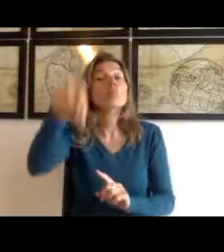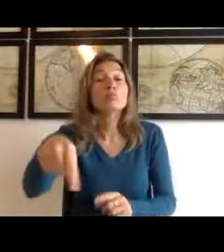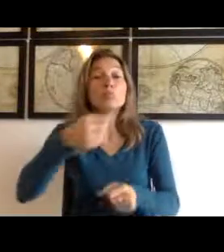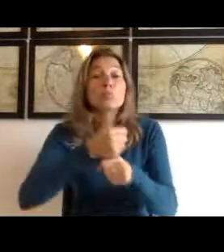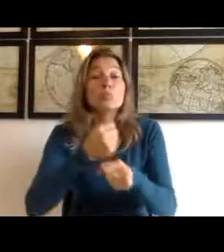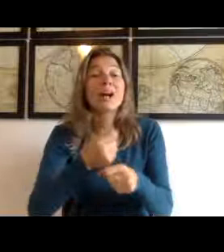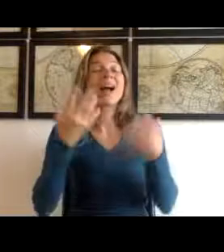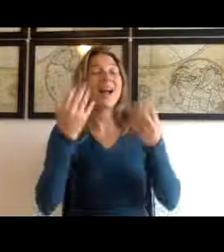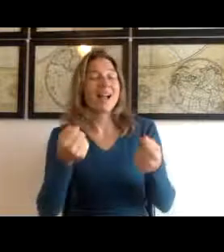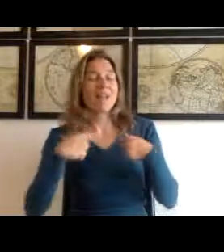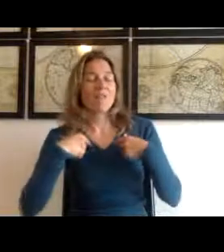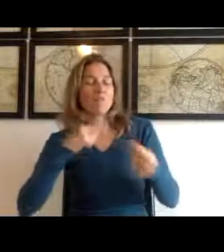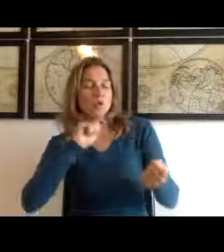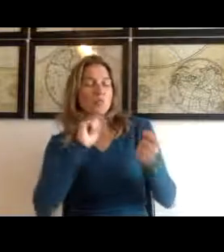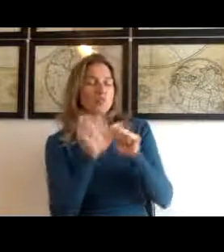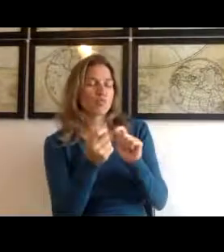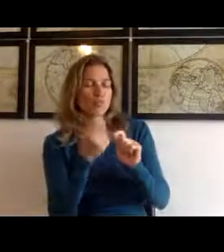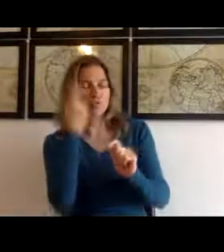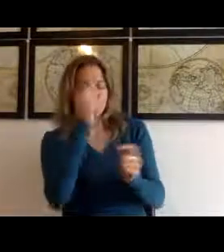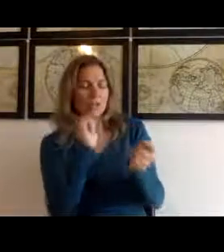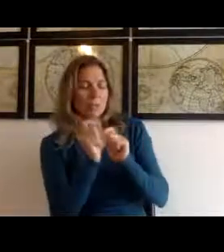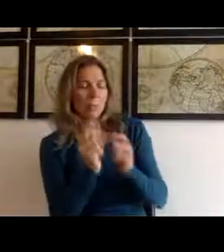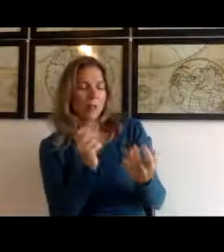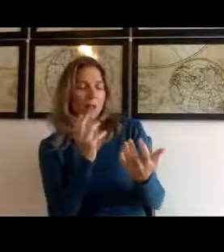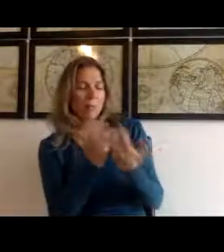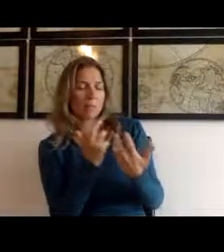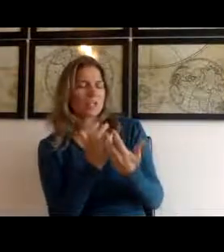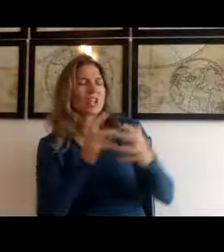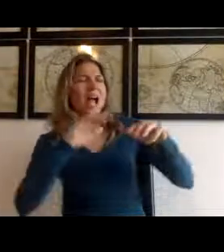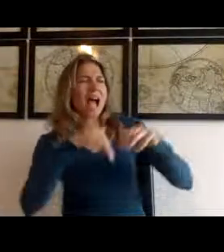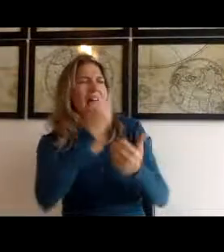All of the speakers can cover this question towards the end.